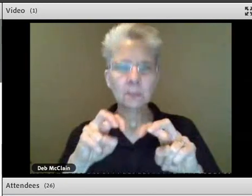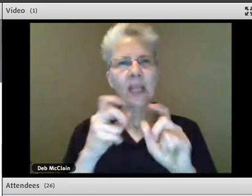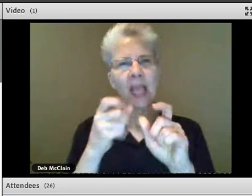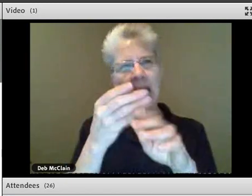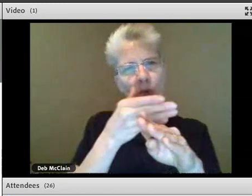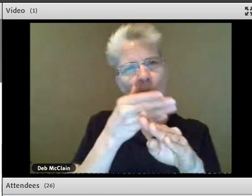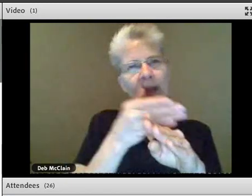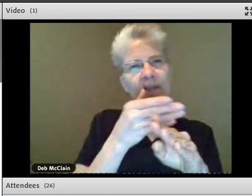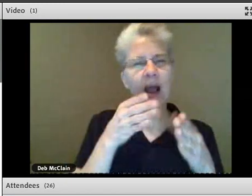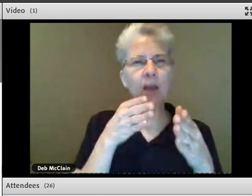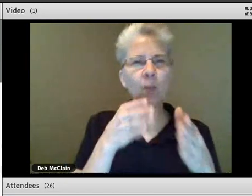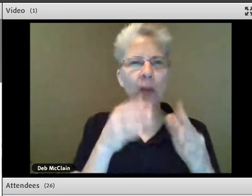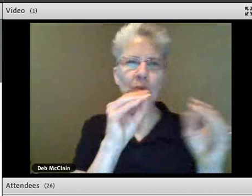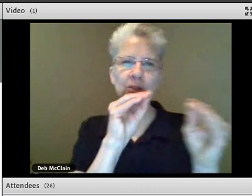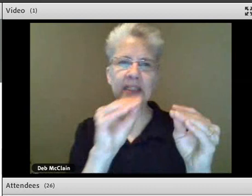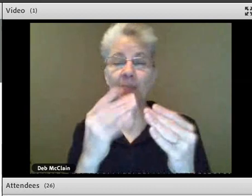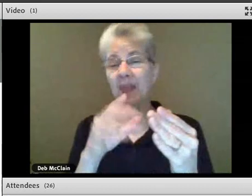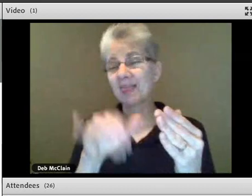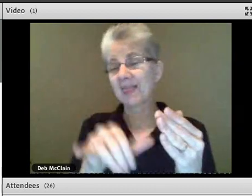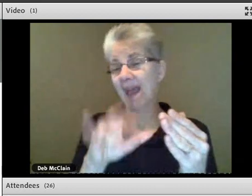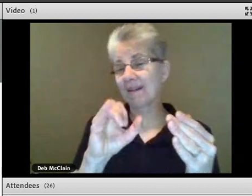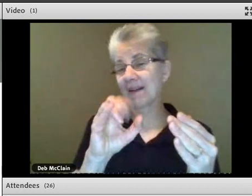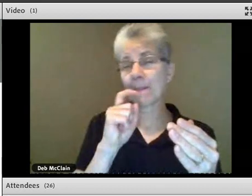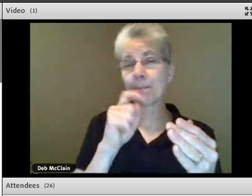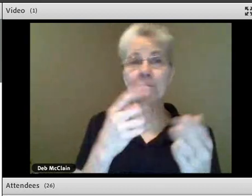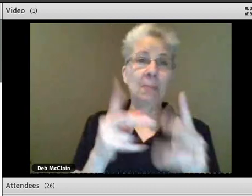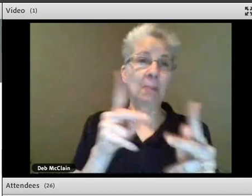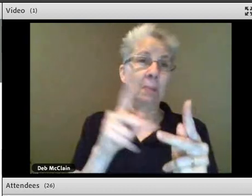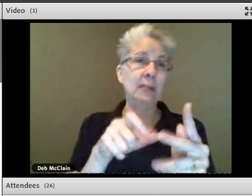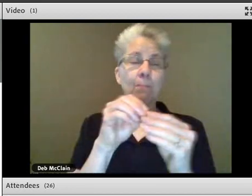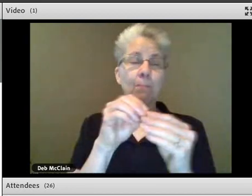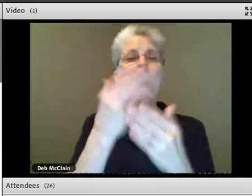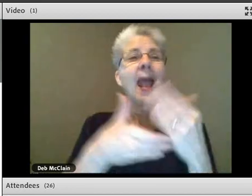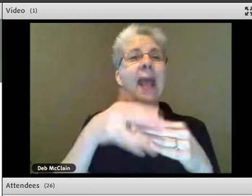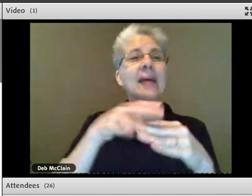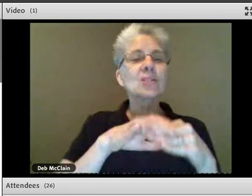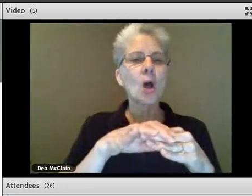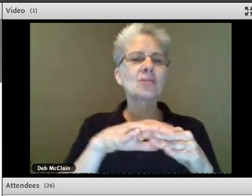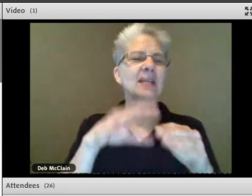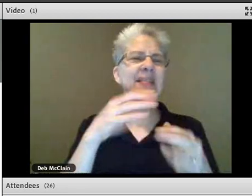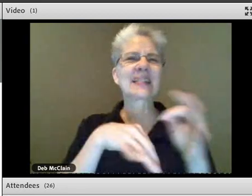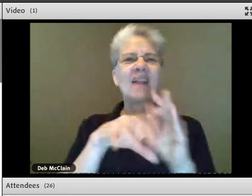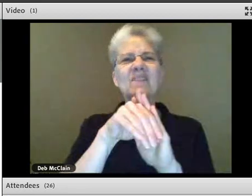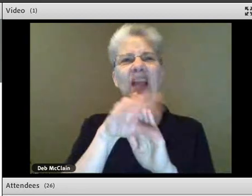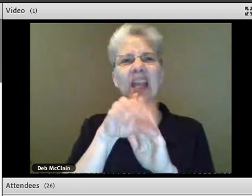Say, "Hey, maybe this content... Maybe people needed more hands-on instruction instead of videos we played." So then you take it back,